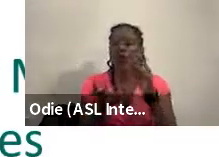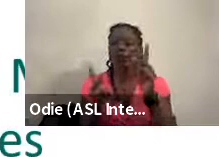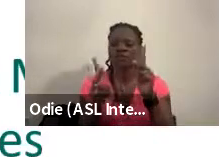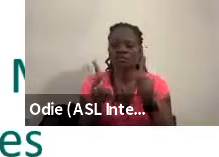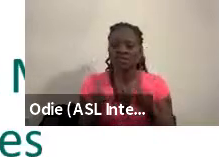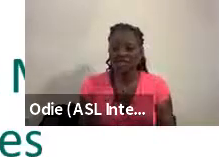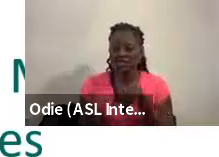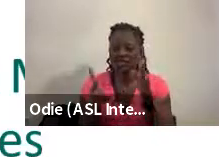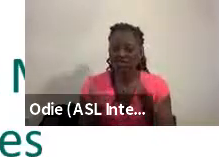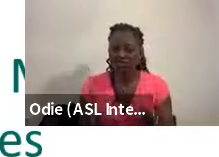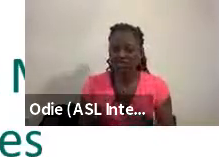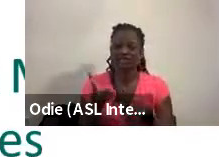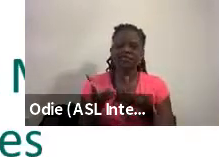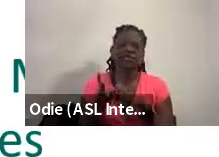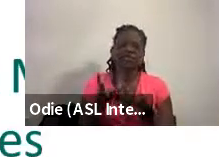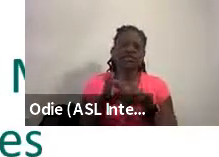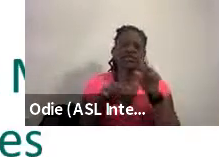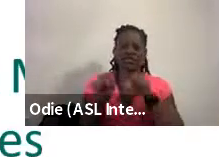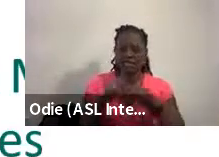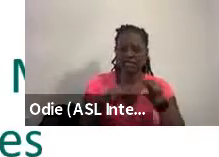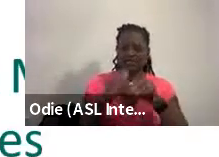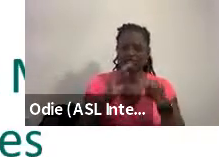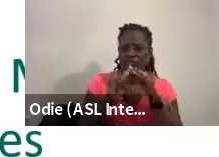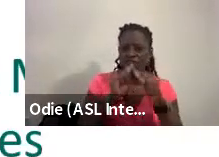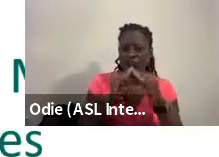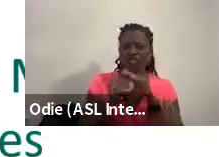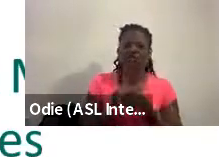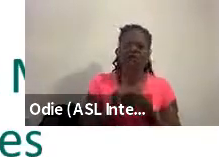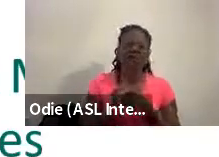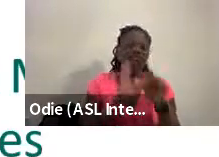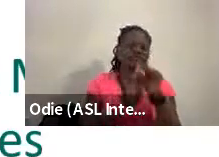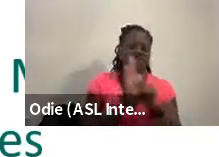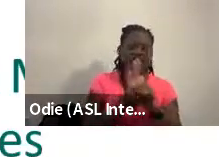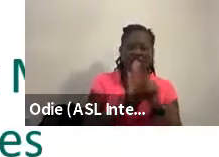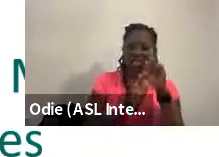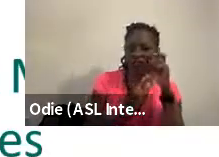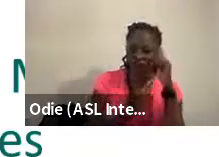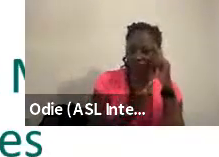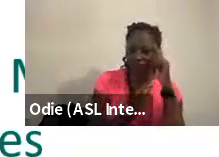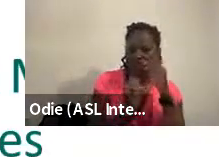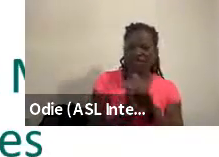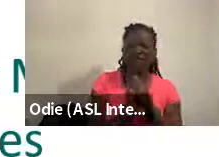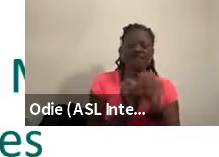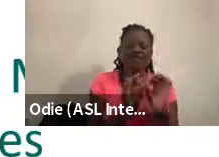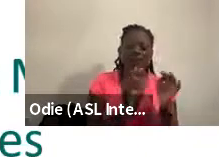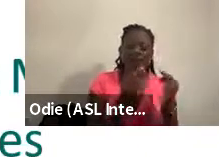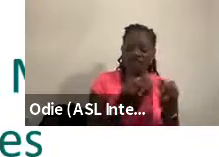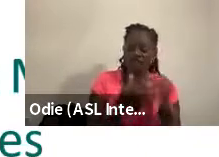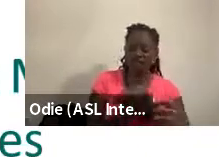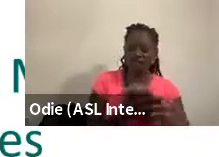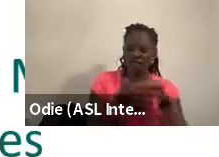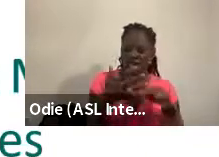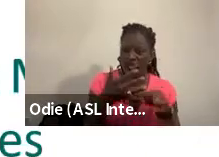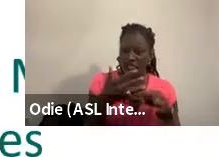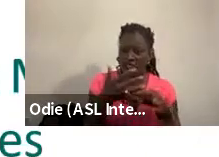and their family members information sources. Respondents trusted at least that they reported where social media, political